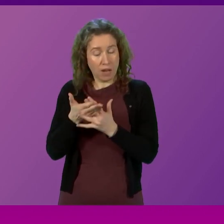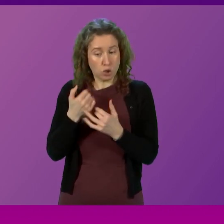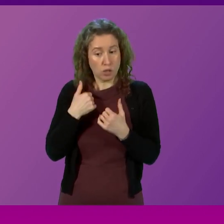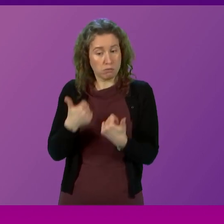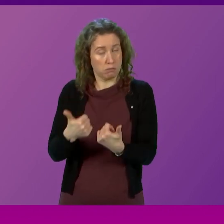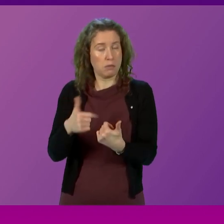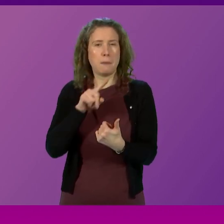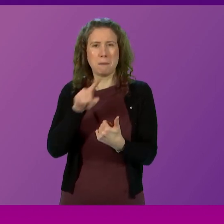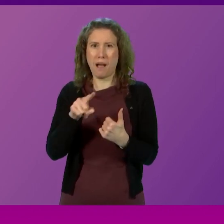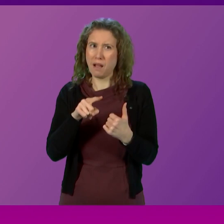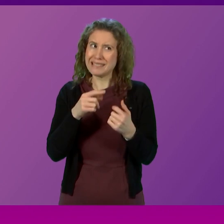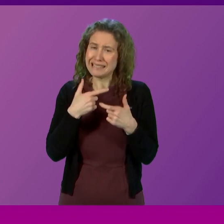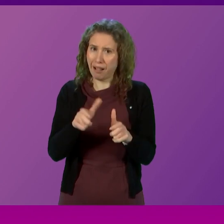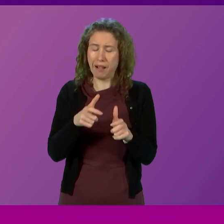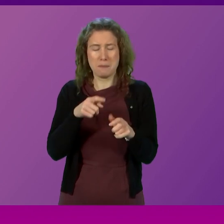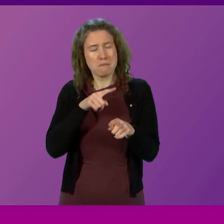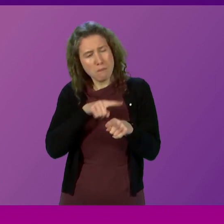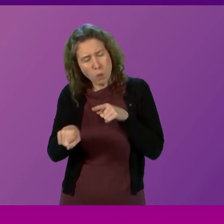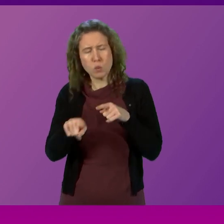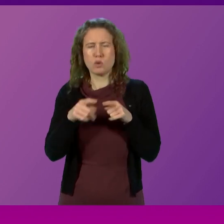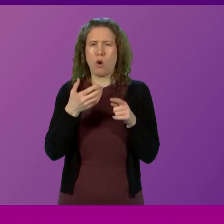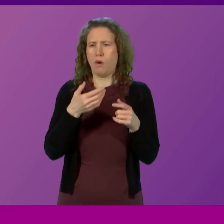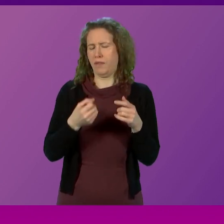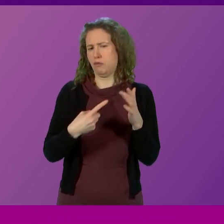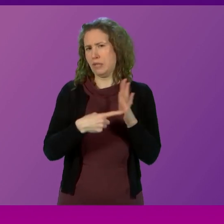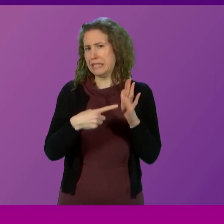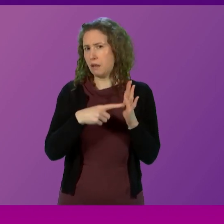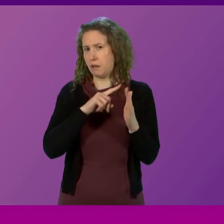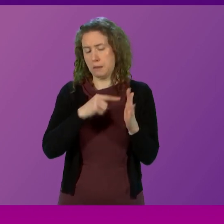Given that most of the key levers are reserved, what action does the First Minister think that the